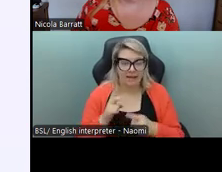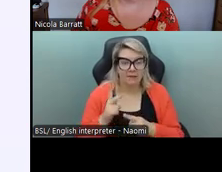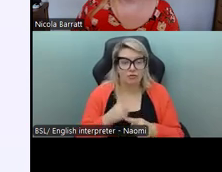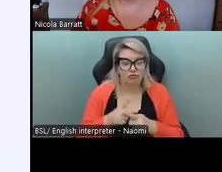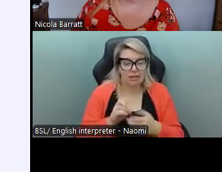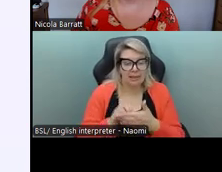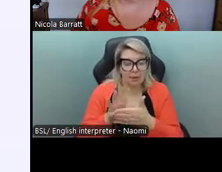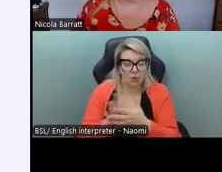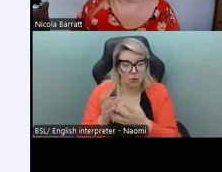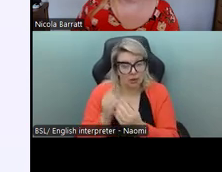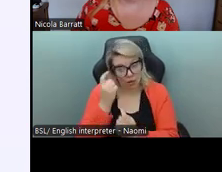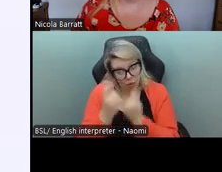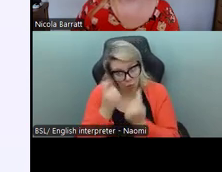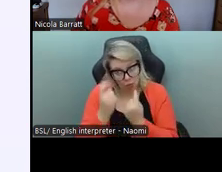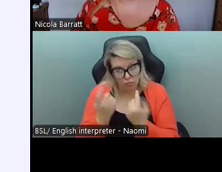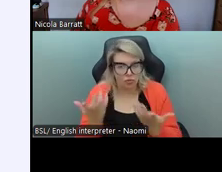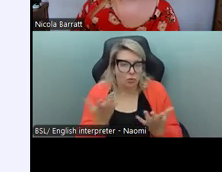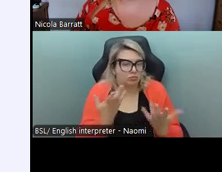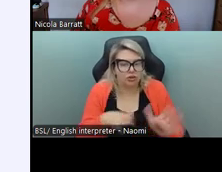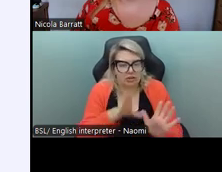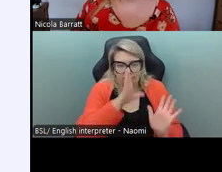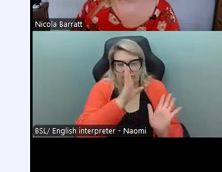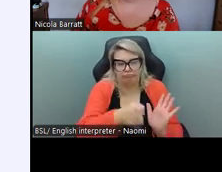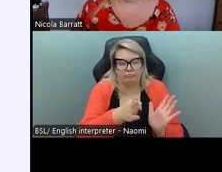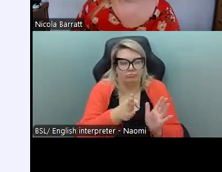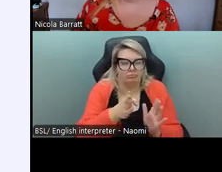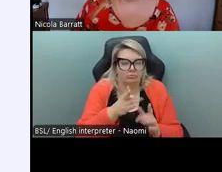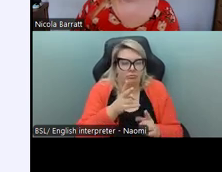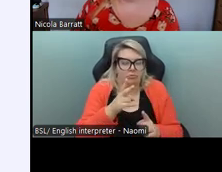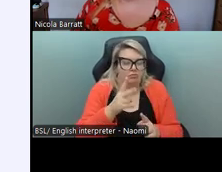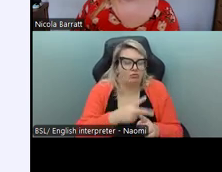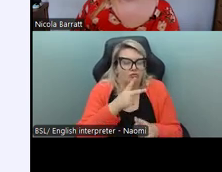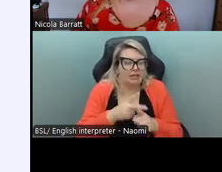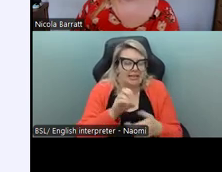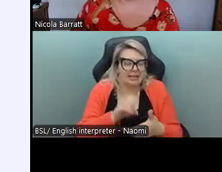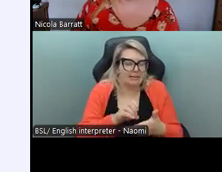or there's just straight Repost. The platform much prefers you to repost with your thoughts,